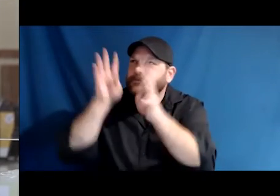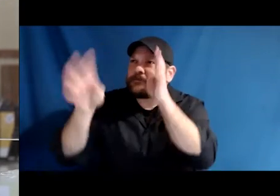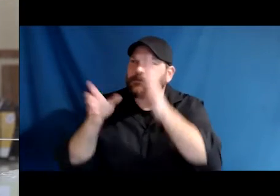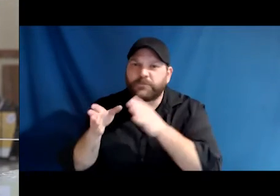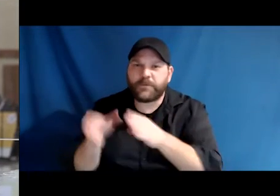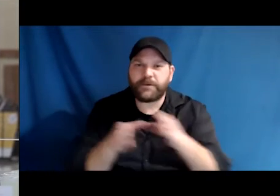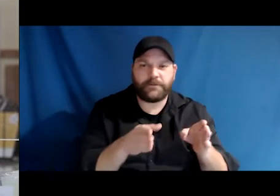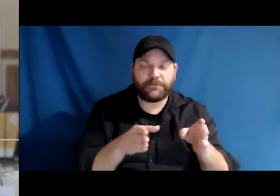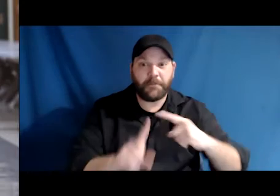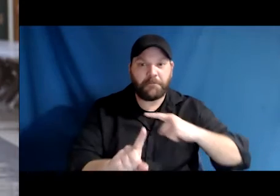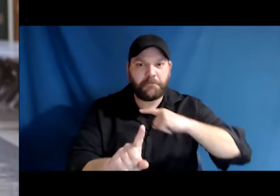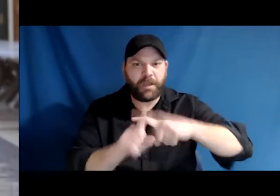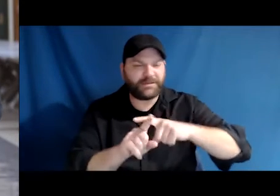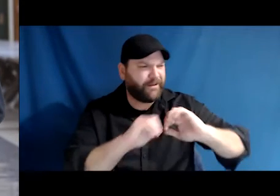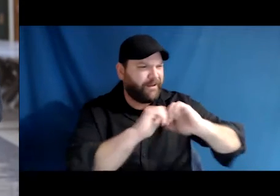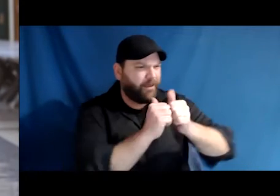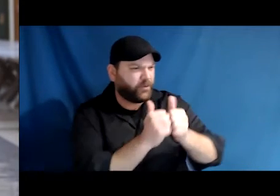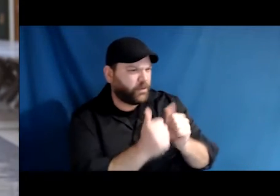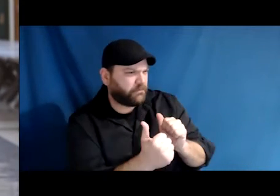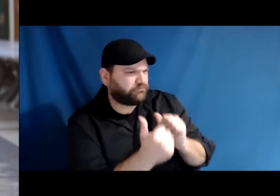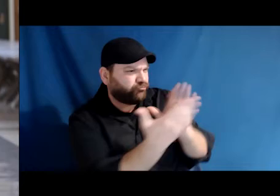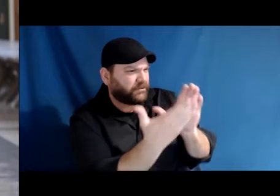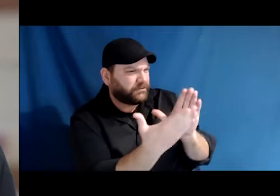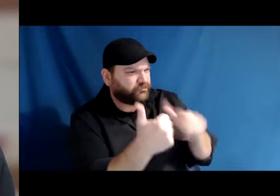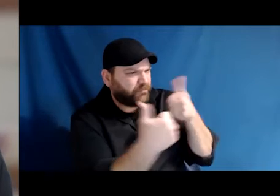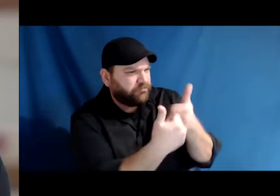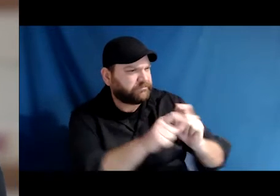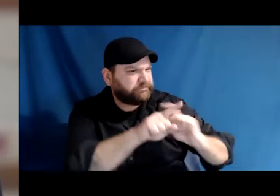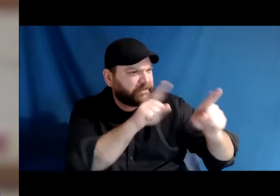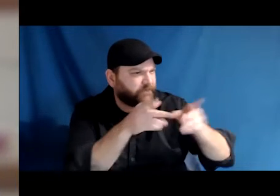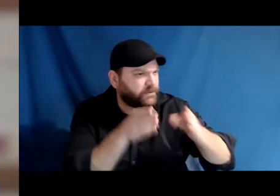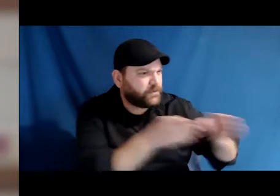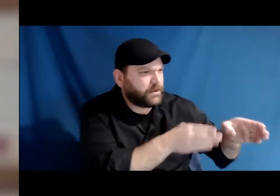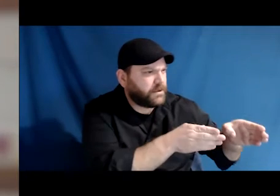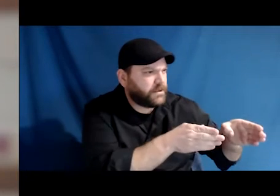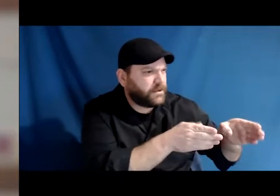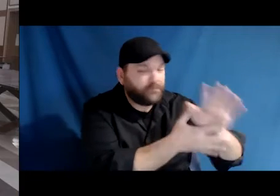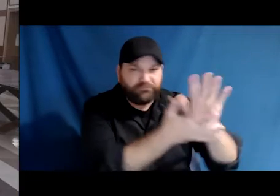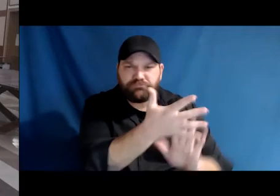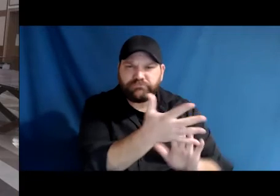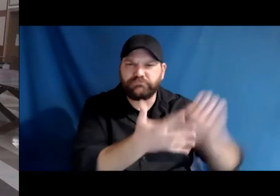But what a pandemic cannot do, is break up the community we have all worked so hard to build.